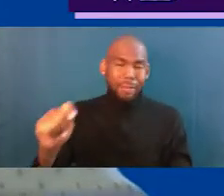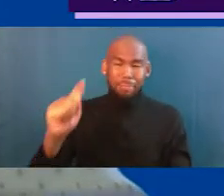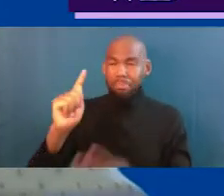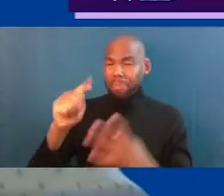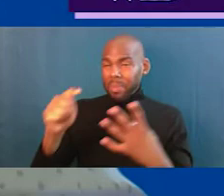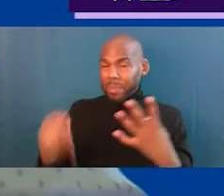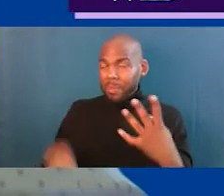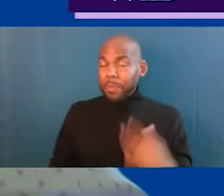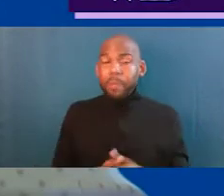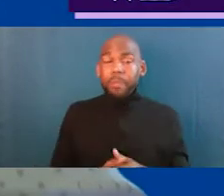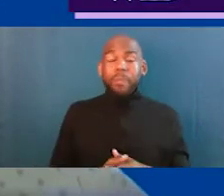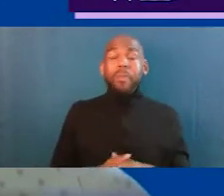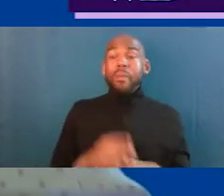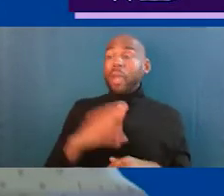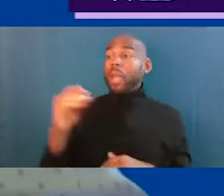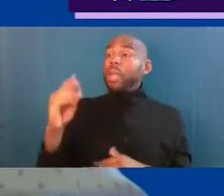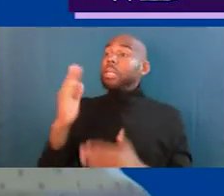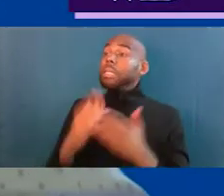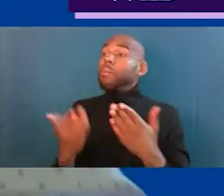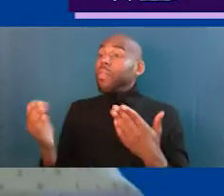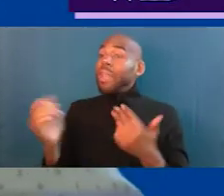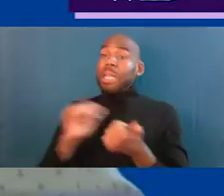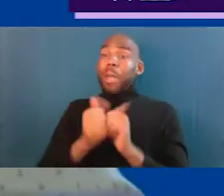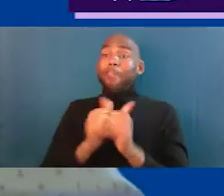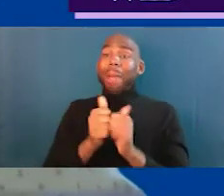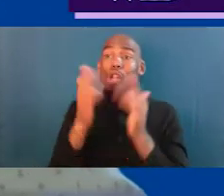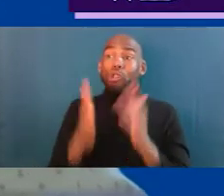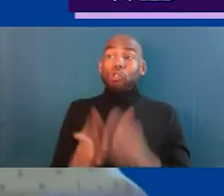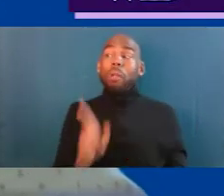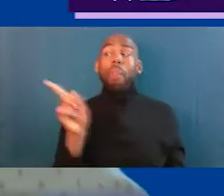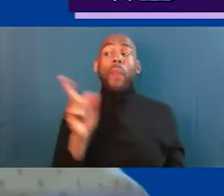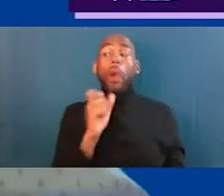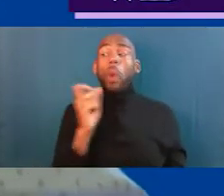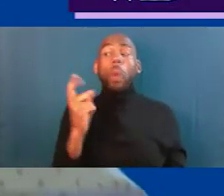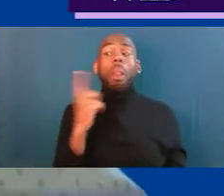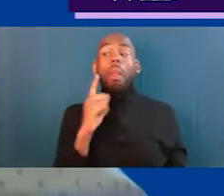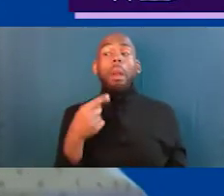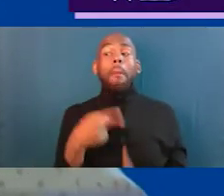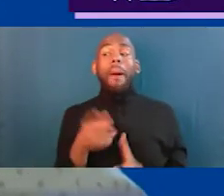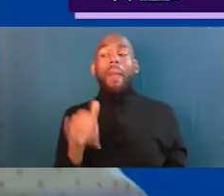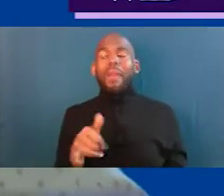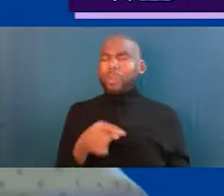technologies that our competitors may not necessarily focus on. So, it's been a great